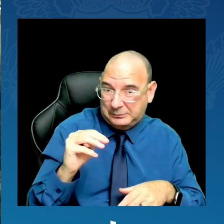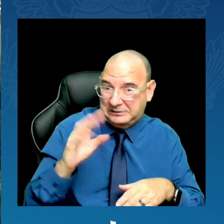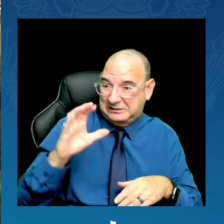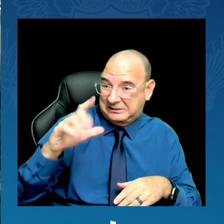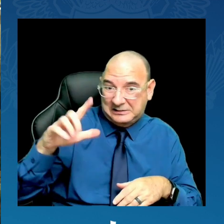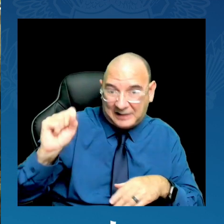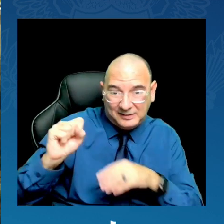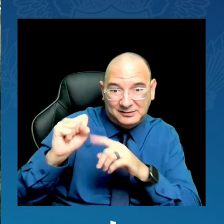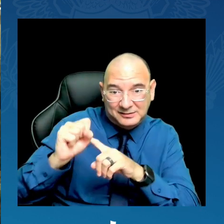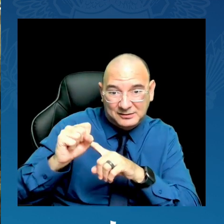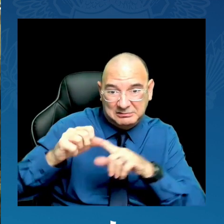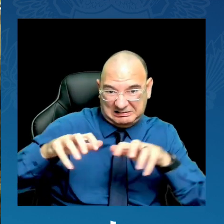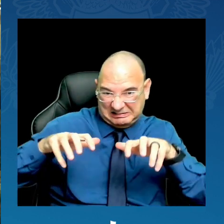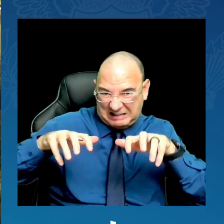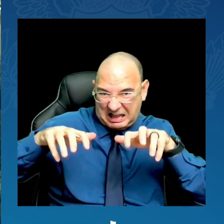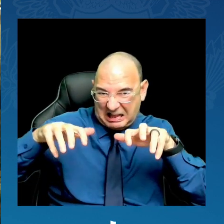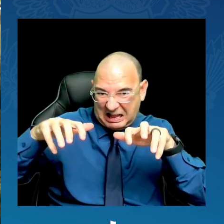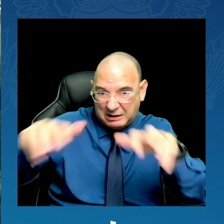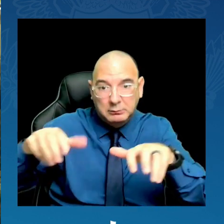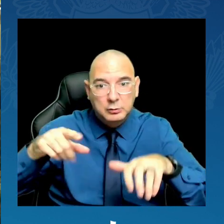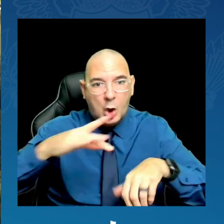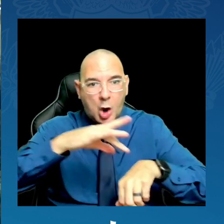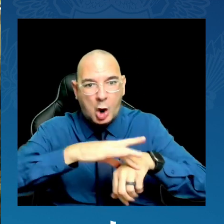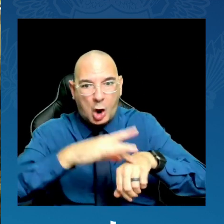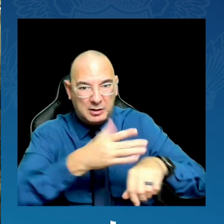in one gravity, you grow stem cells,